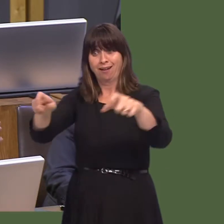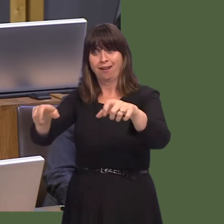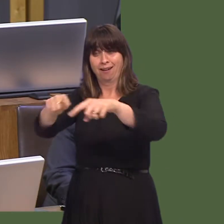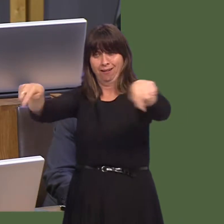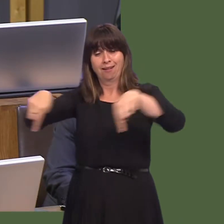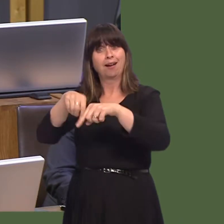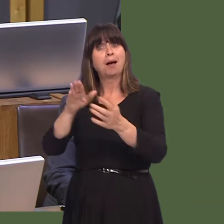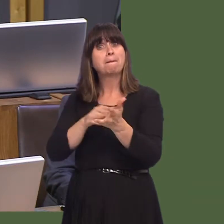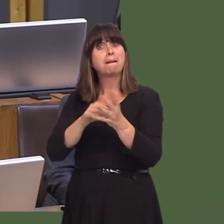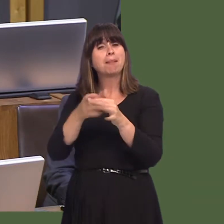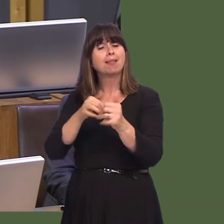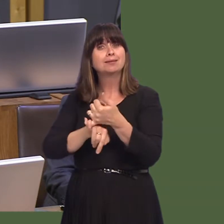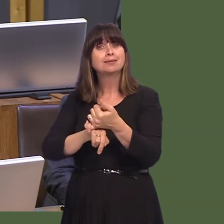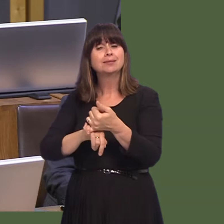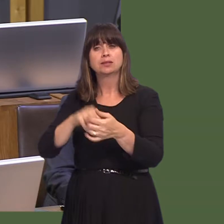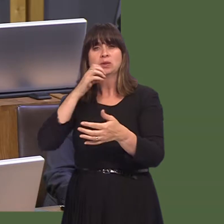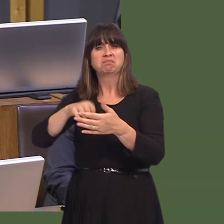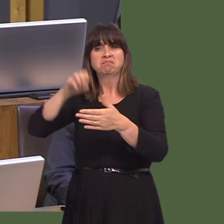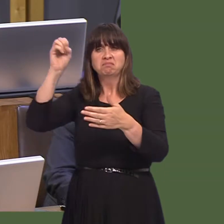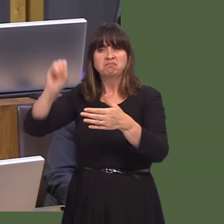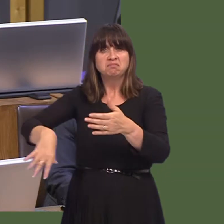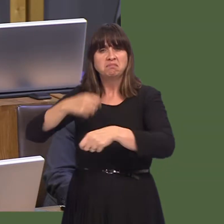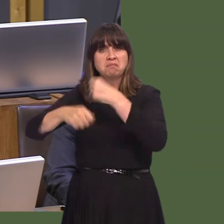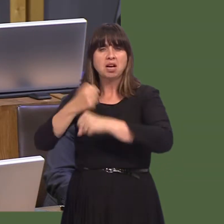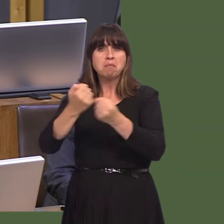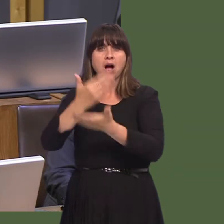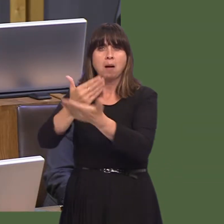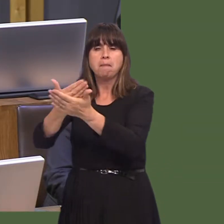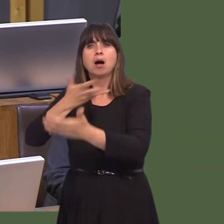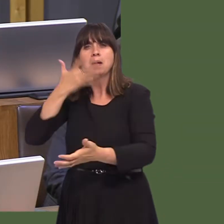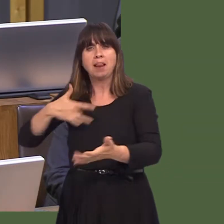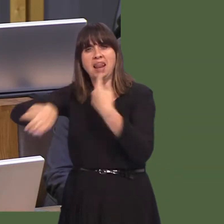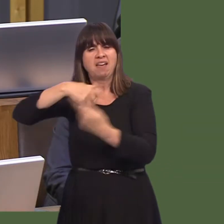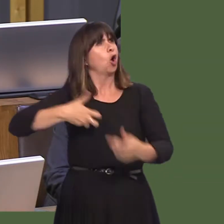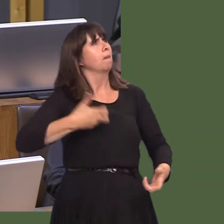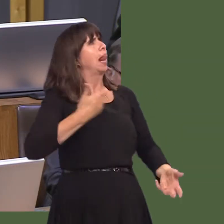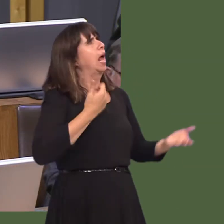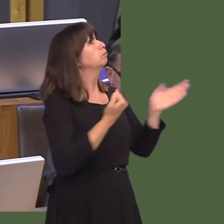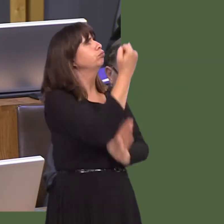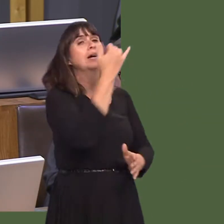At least the Swansea council did listen to residents' complaints about this and have withdrawn their plans for now.